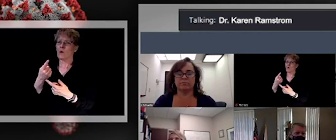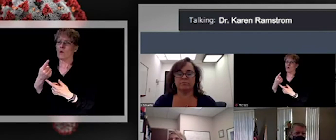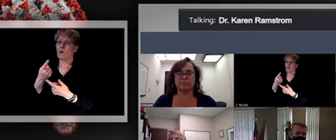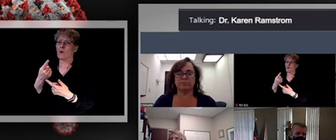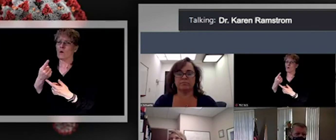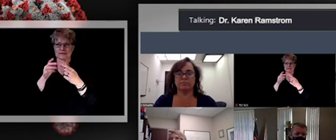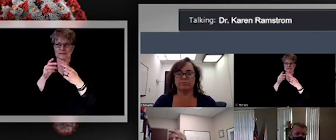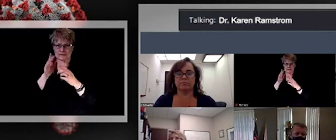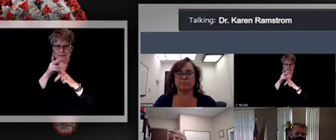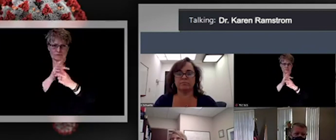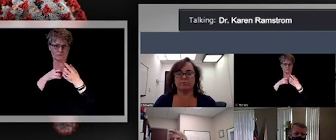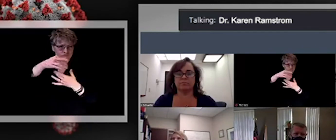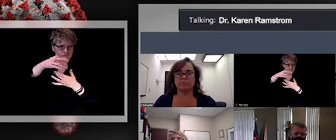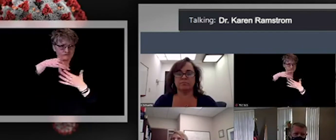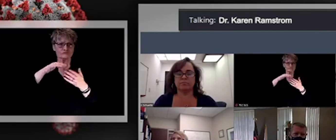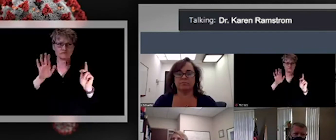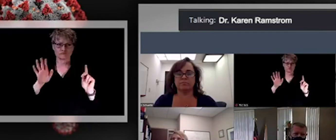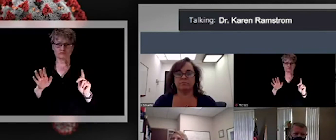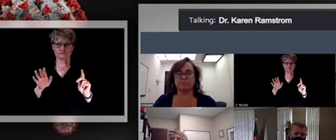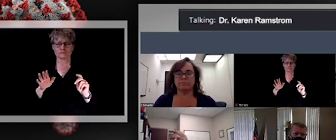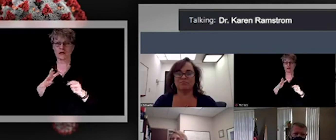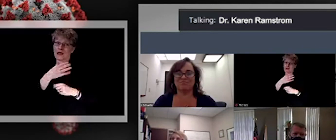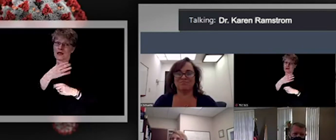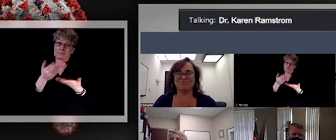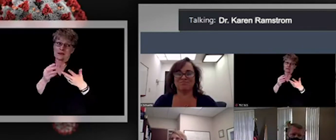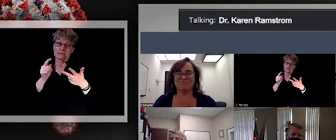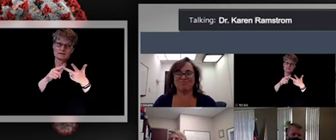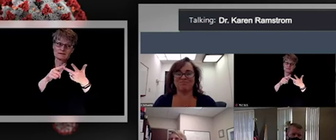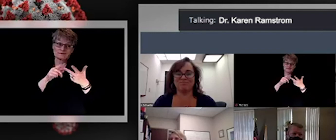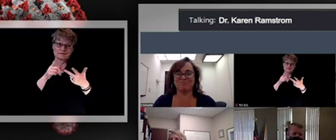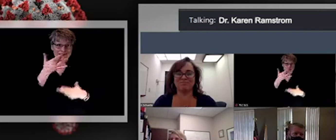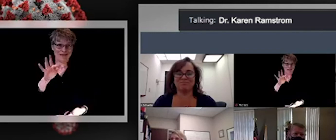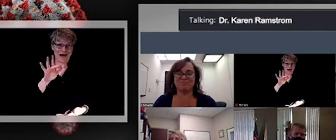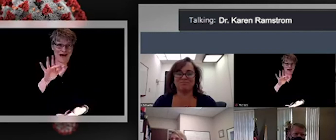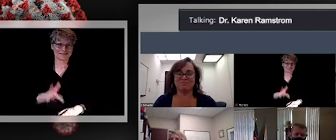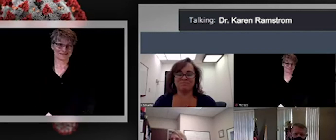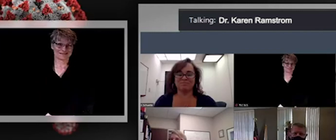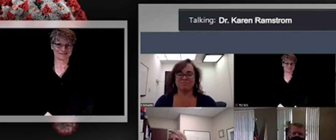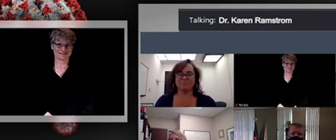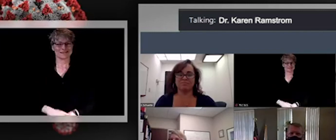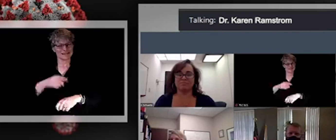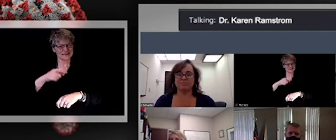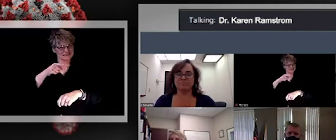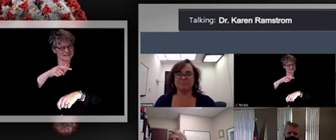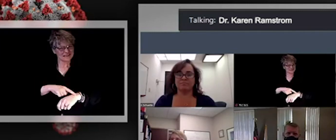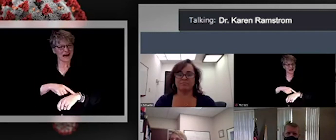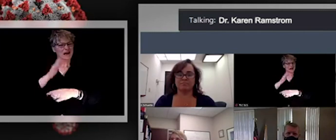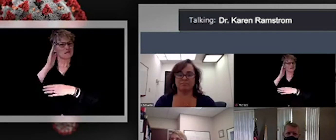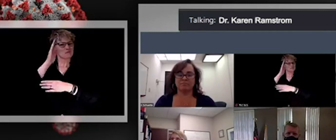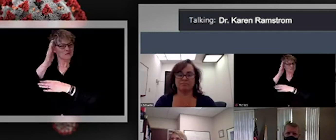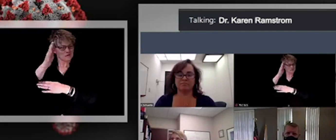probably a little bit of luck thrown in, I'm guessing. I think time will tell what's really